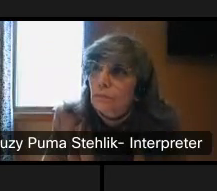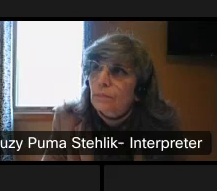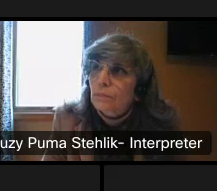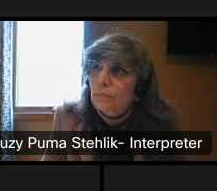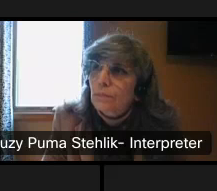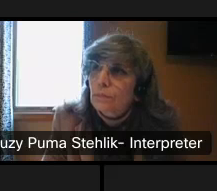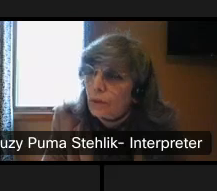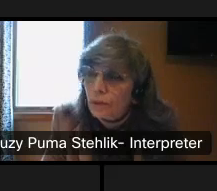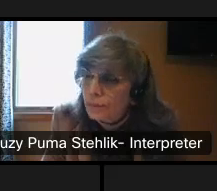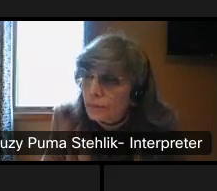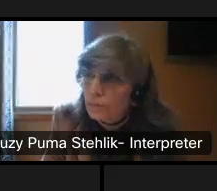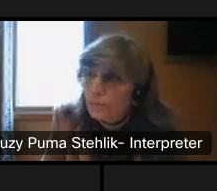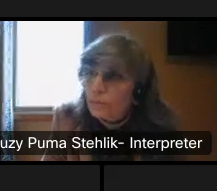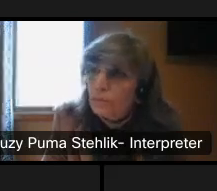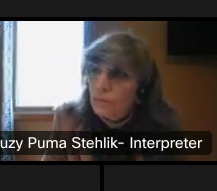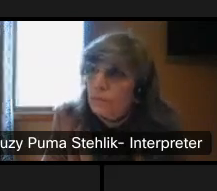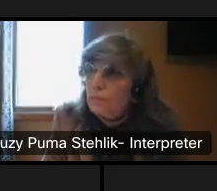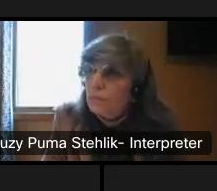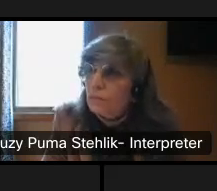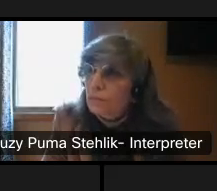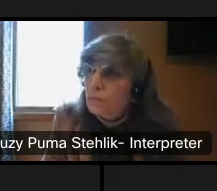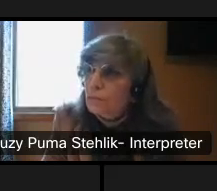Number 1.